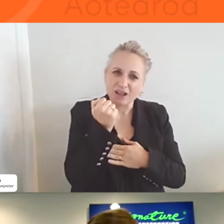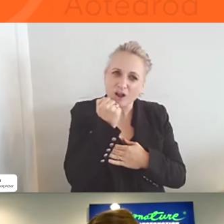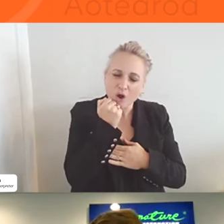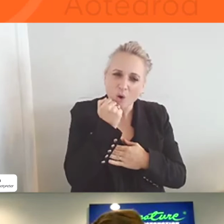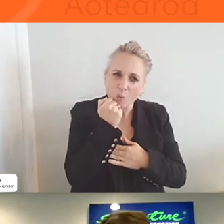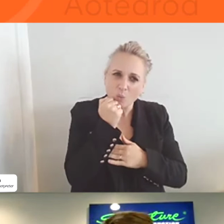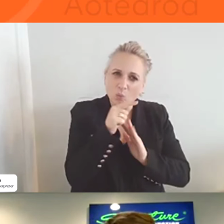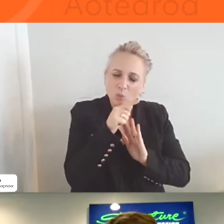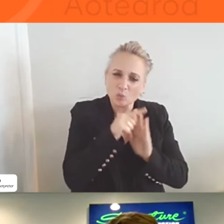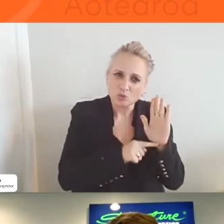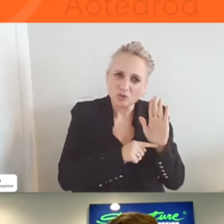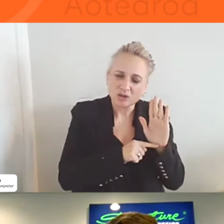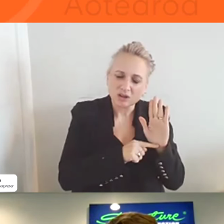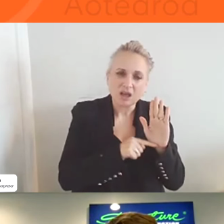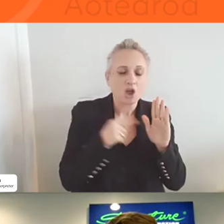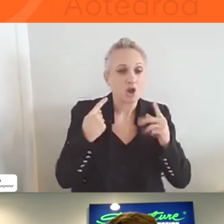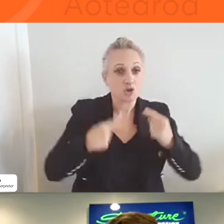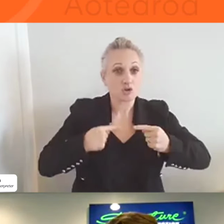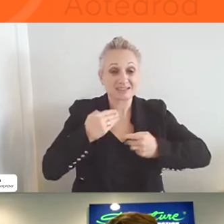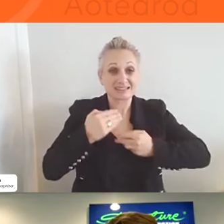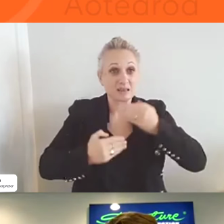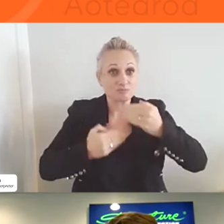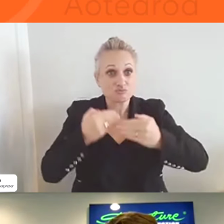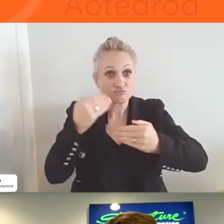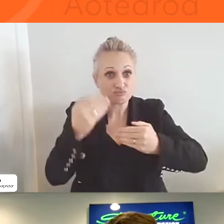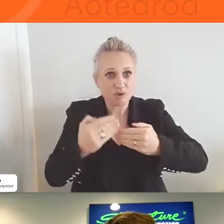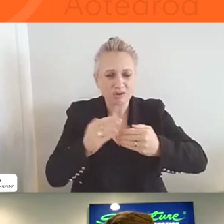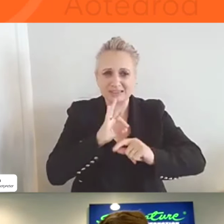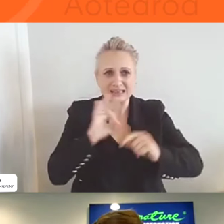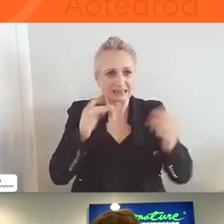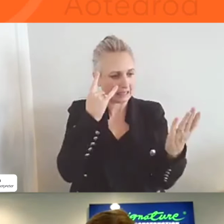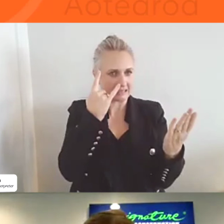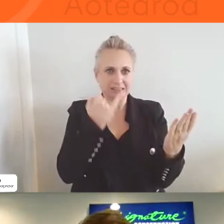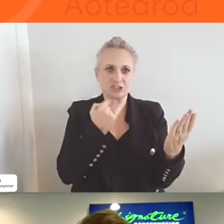you have got your step re access right, you have got your reinforcing